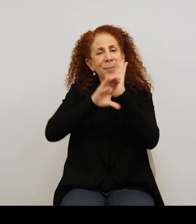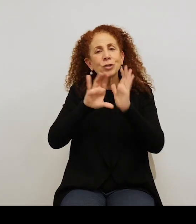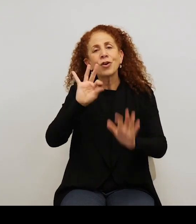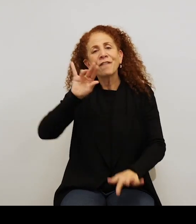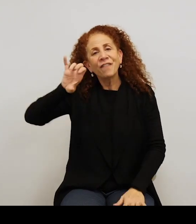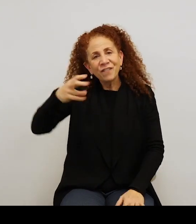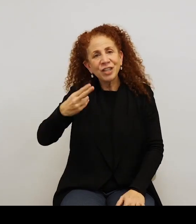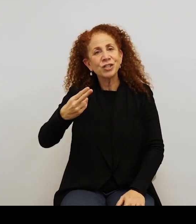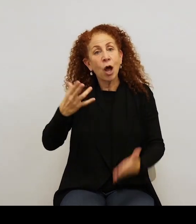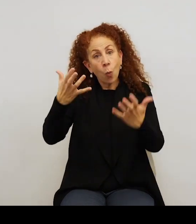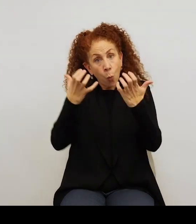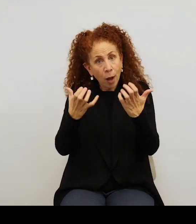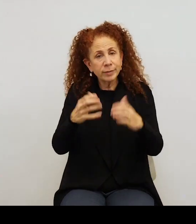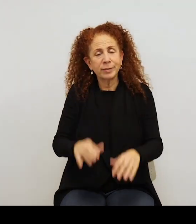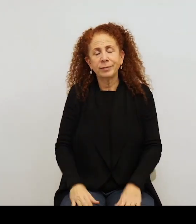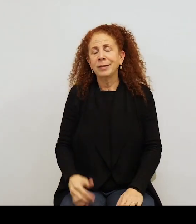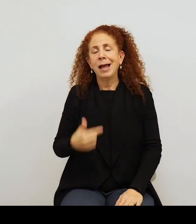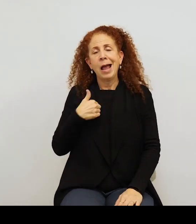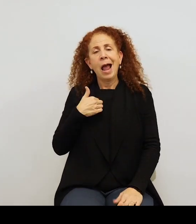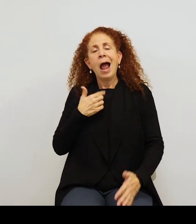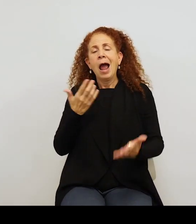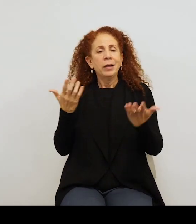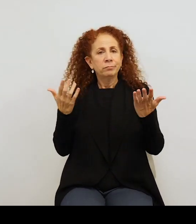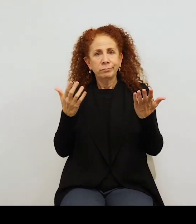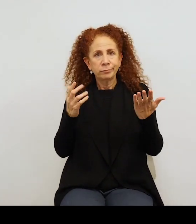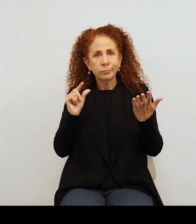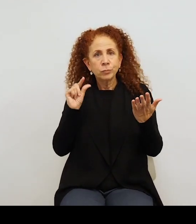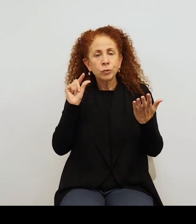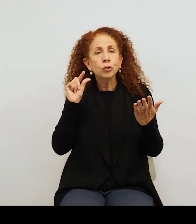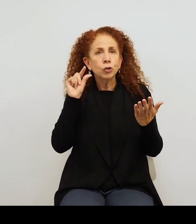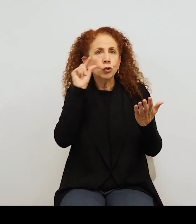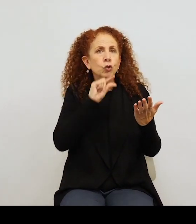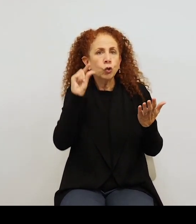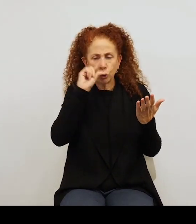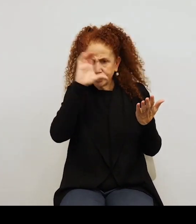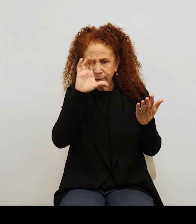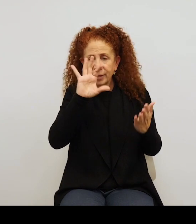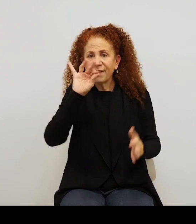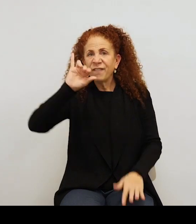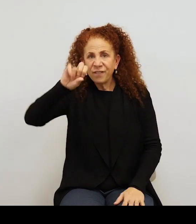And I put into the search engine fish in Berlin.